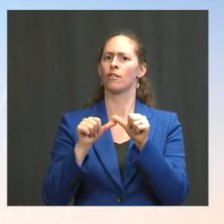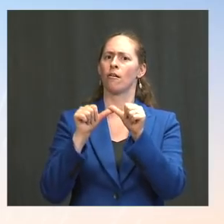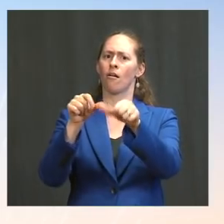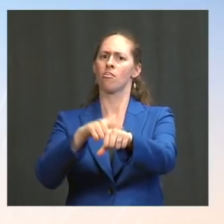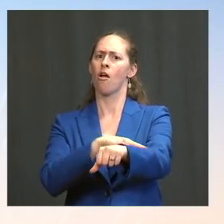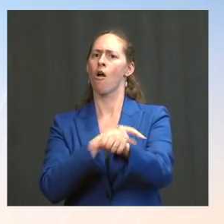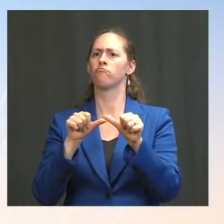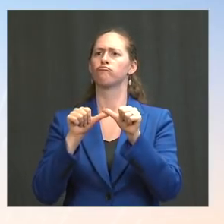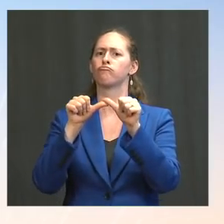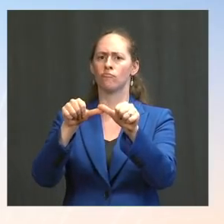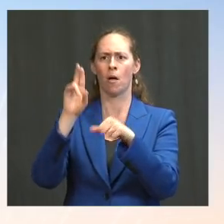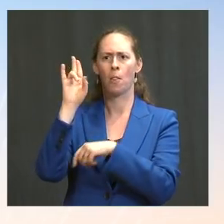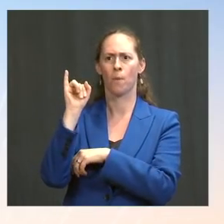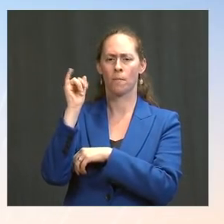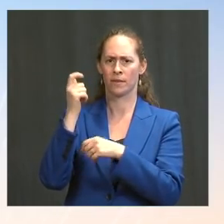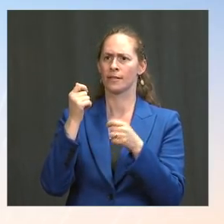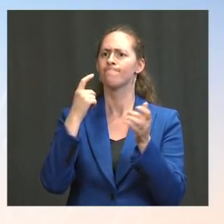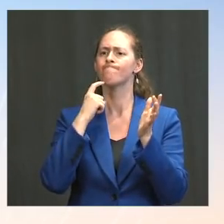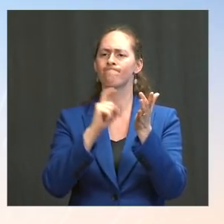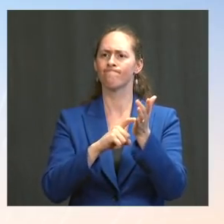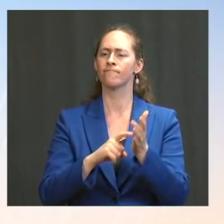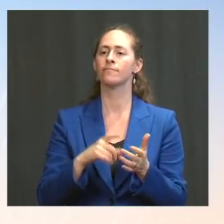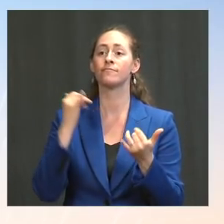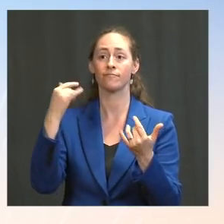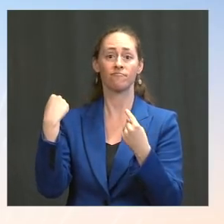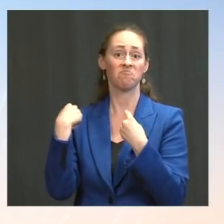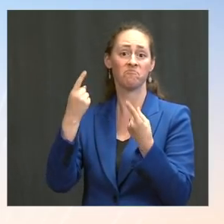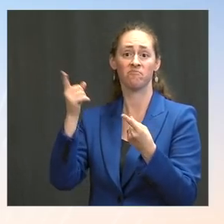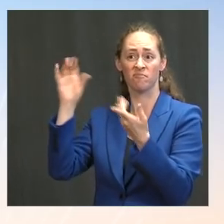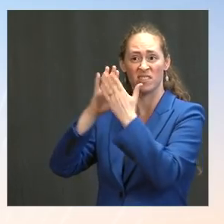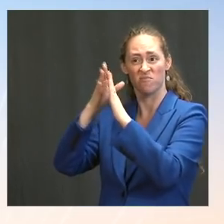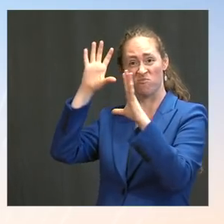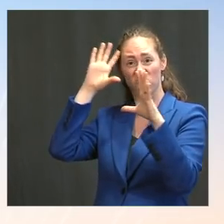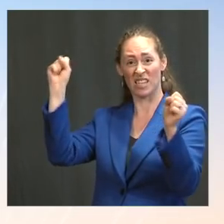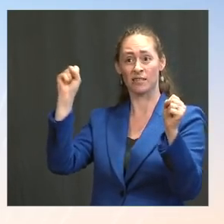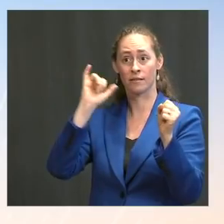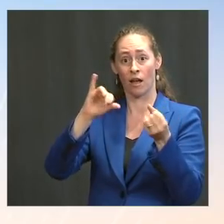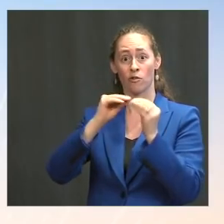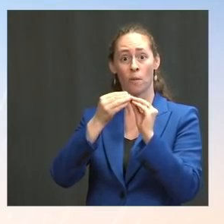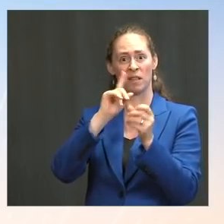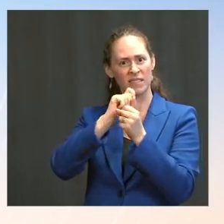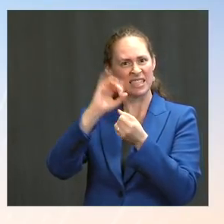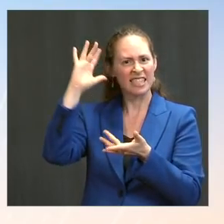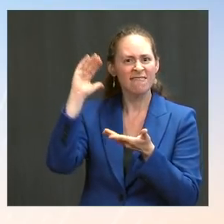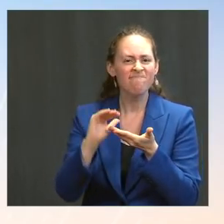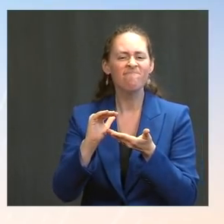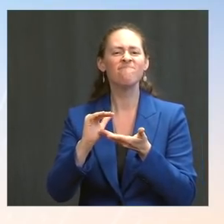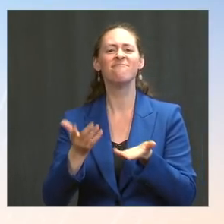but that's an issue that is a reminder that we continue to have challenges in an economy